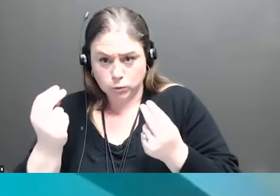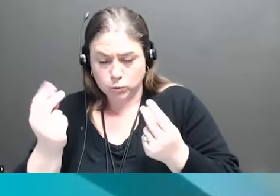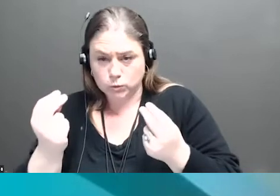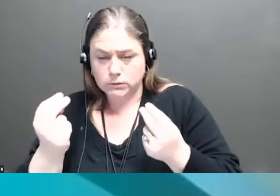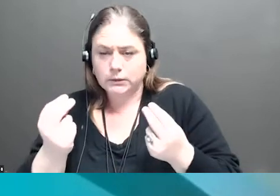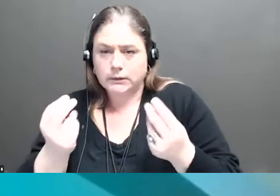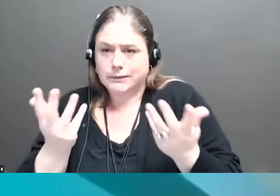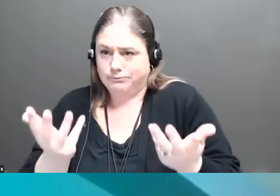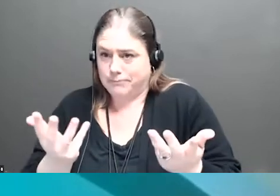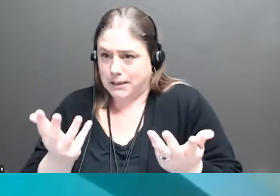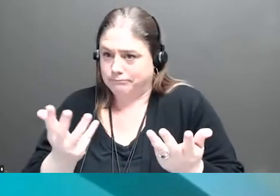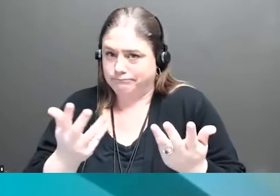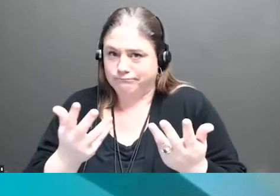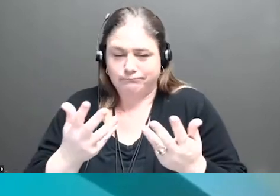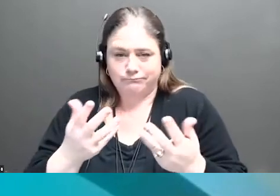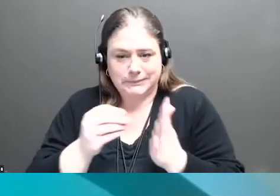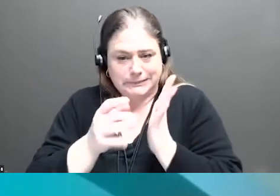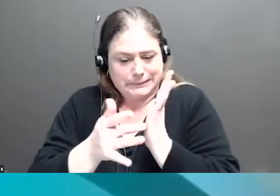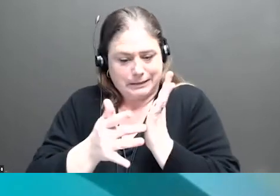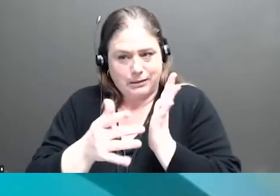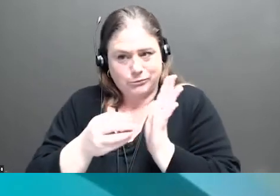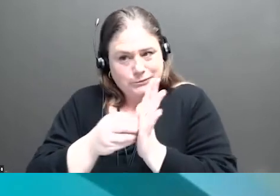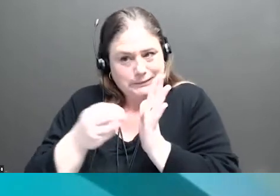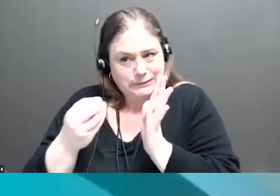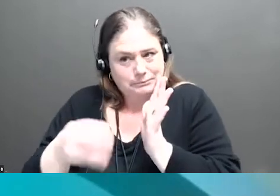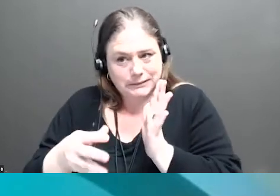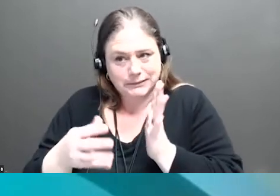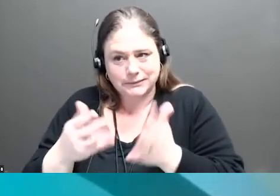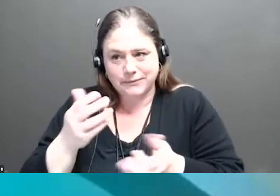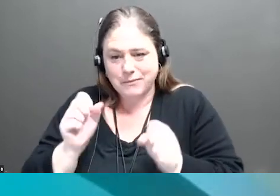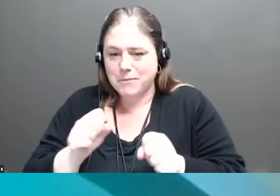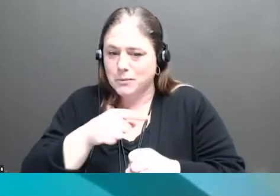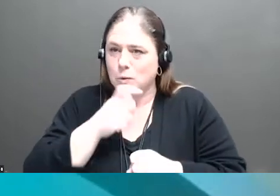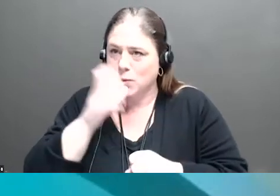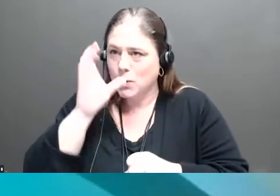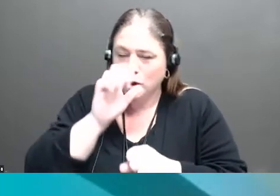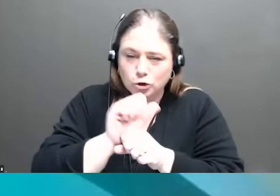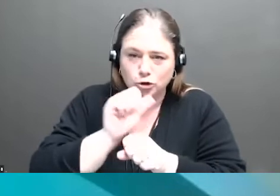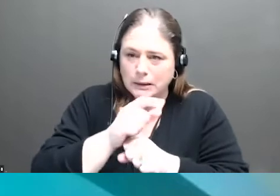and the job seeker may not have the latest technology or have had training on using